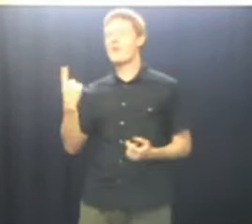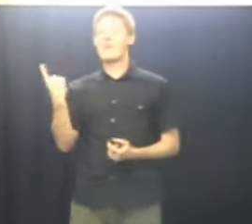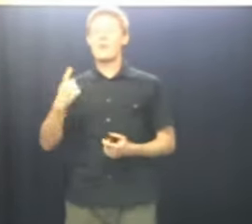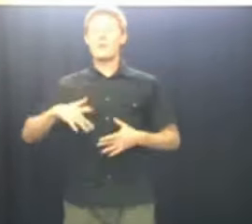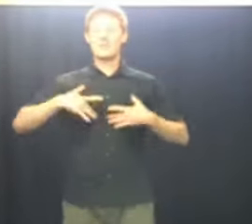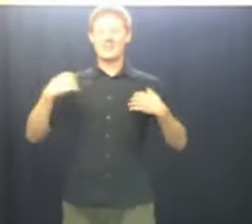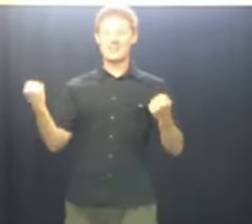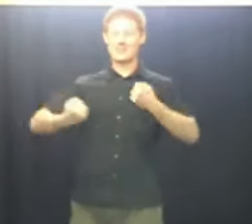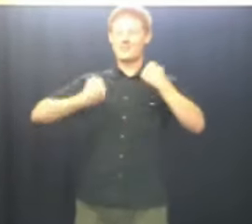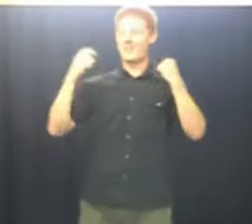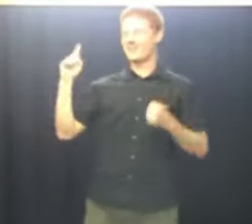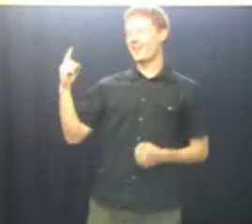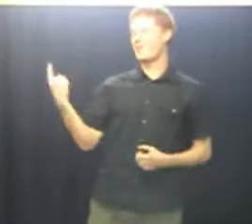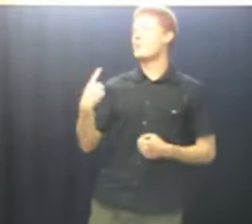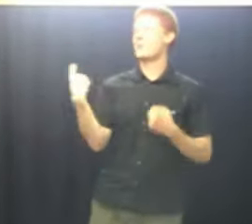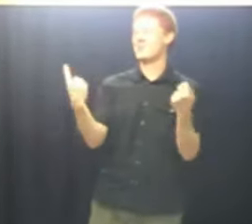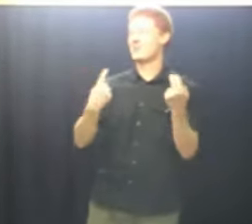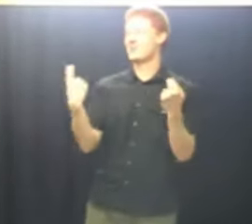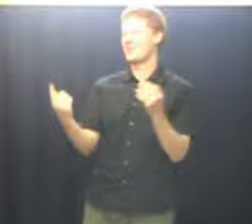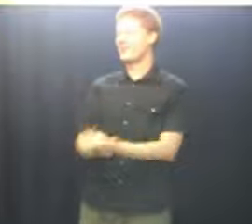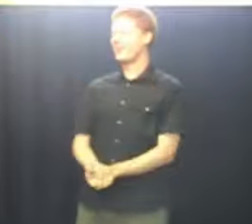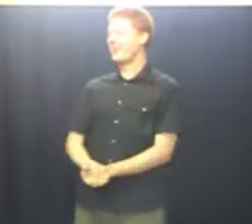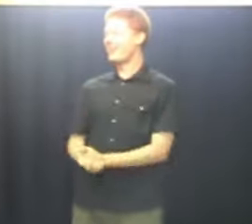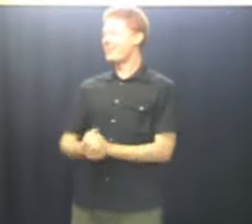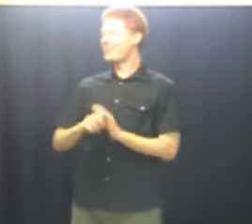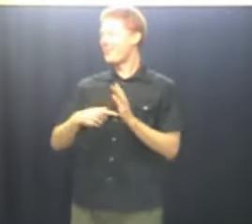who feels strong today?